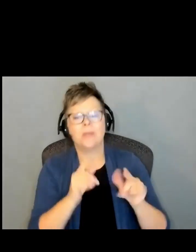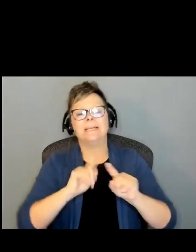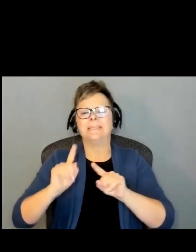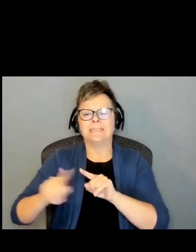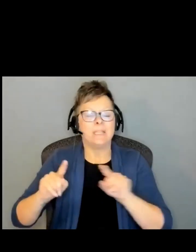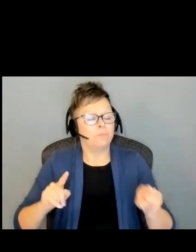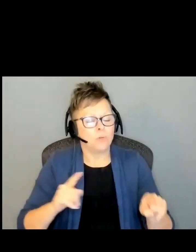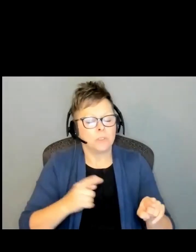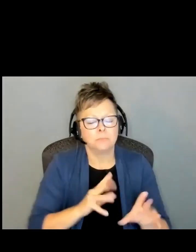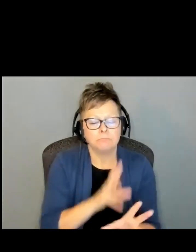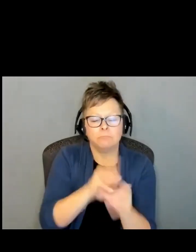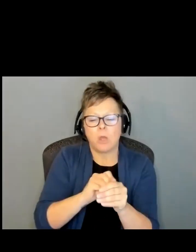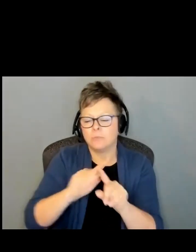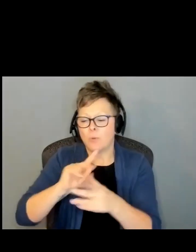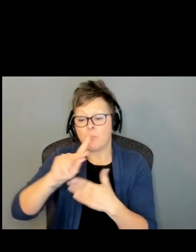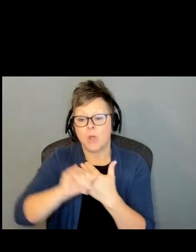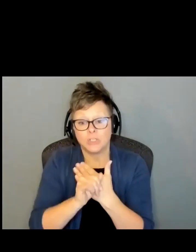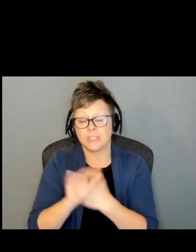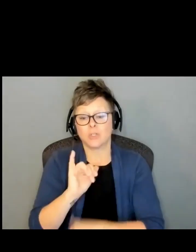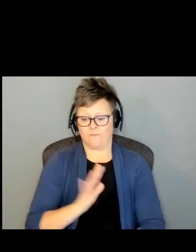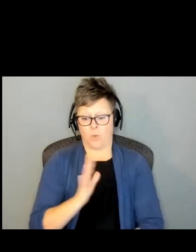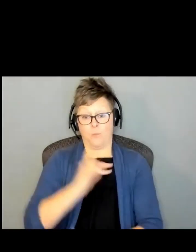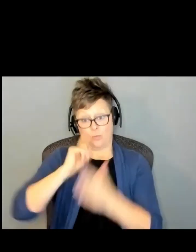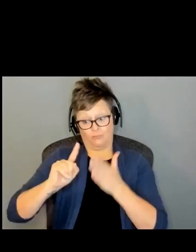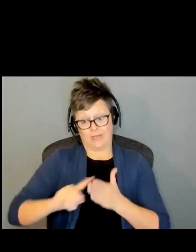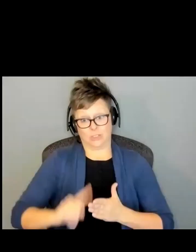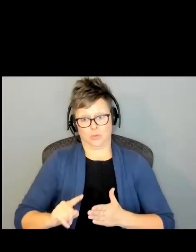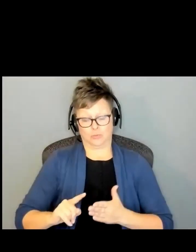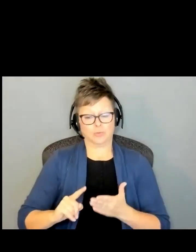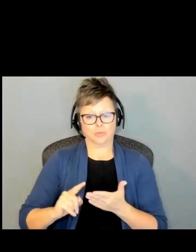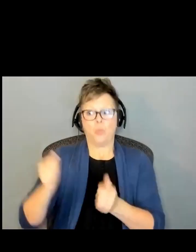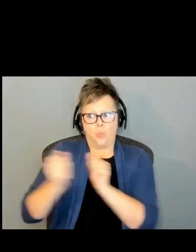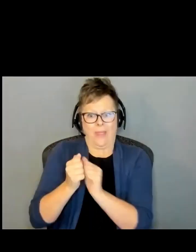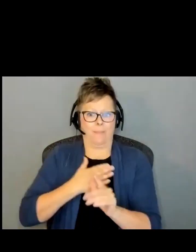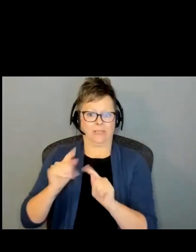and also formal research by teaming up with our research team.